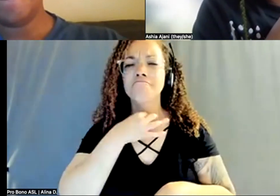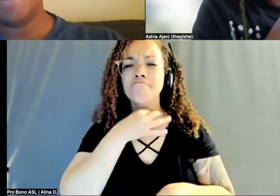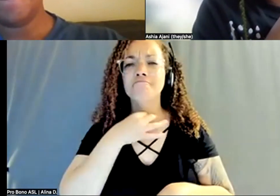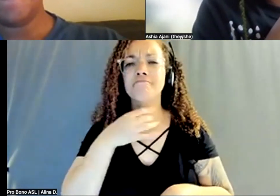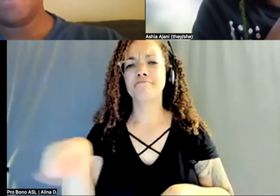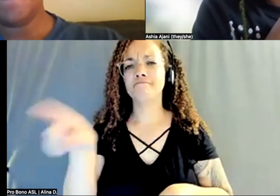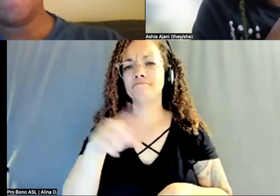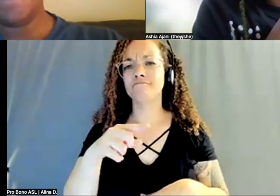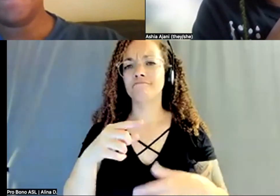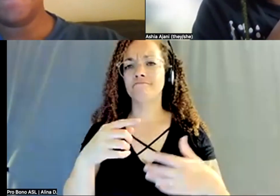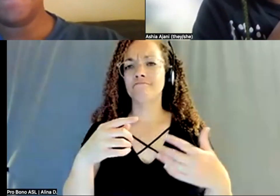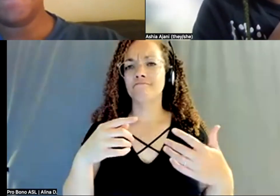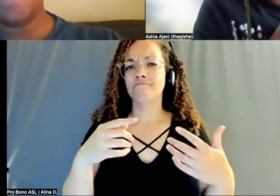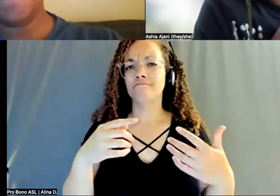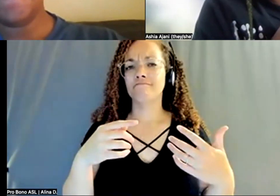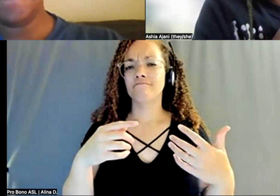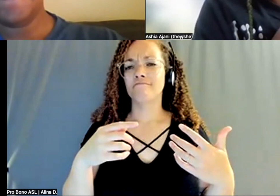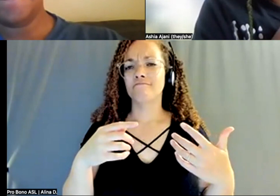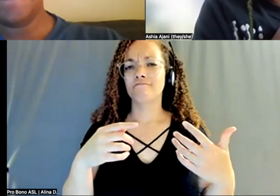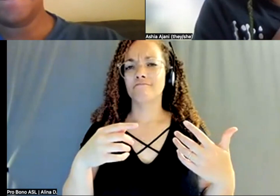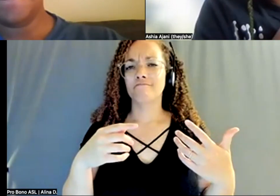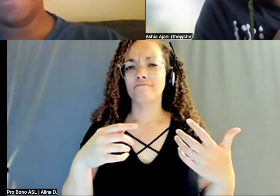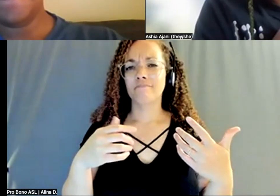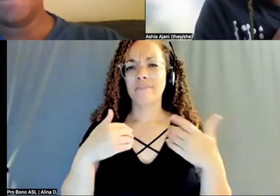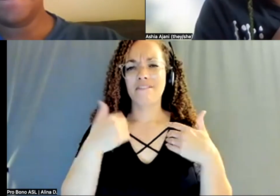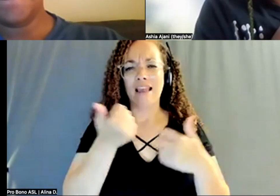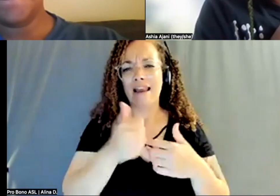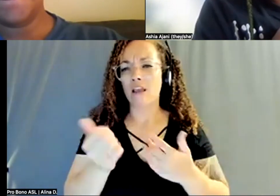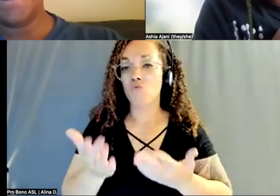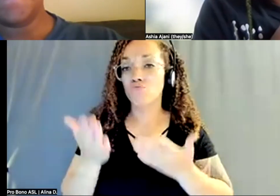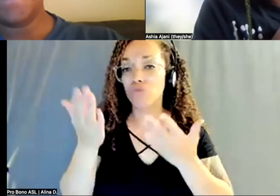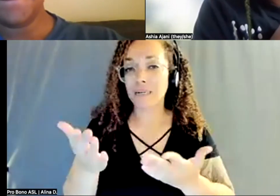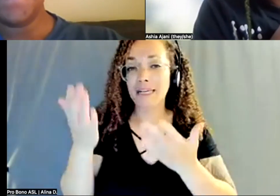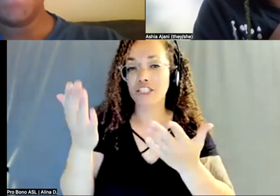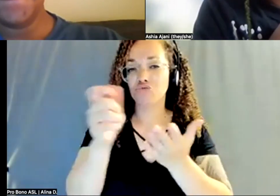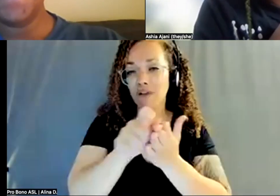genres and Black ecology that personally impacted you? Awesome question, but yeah.